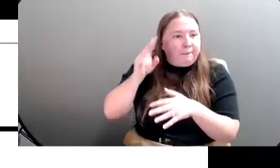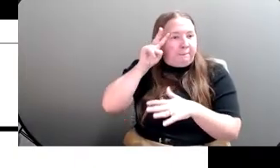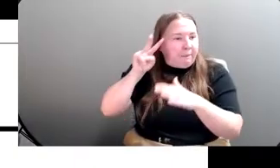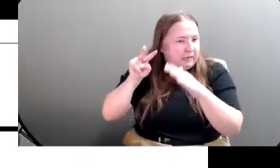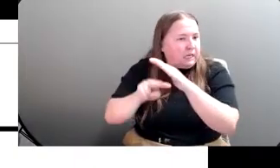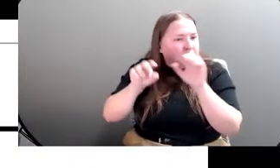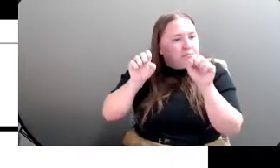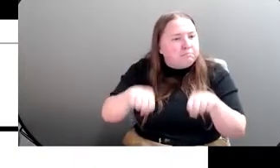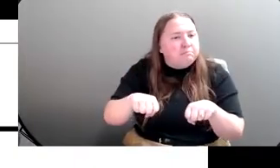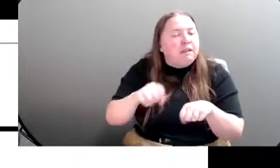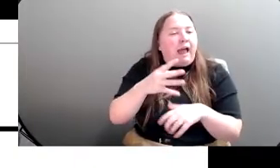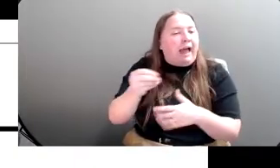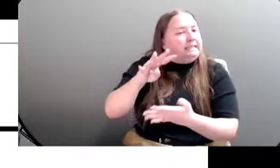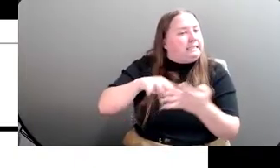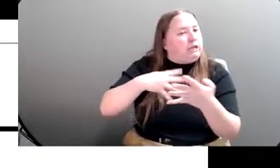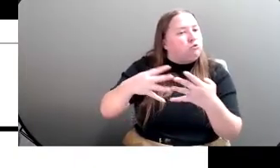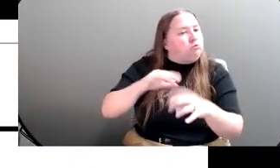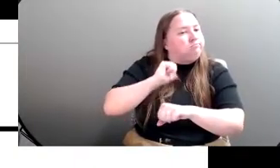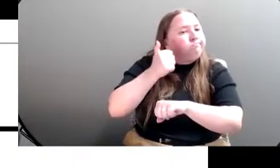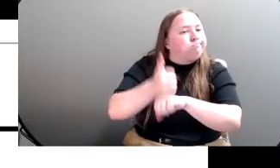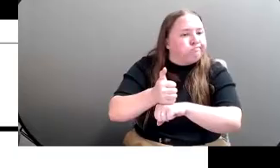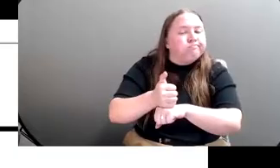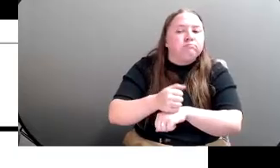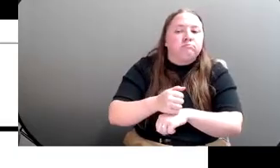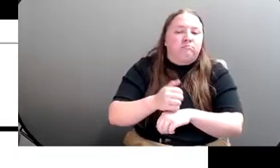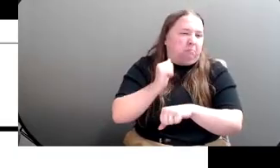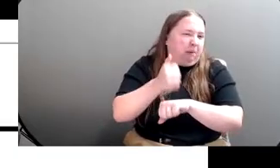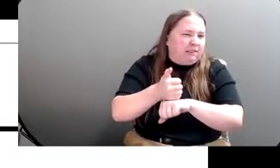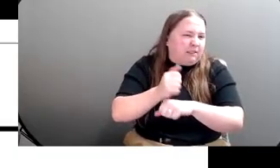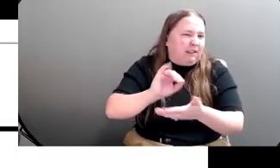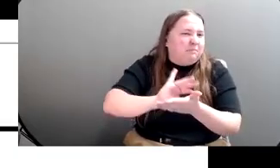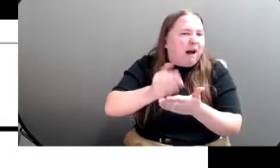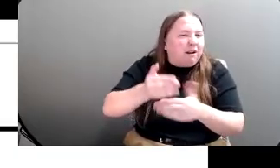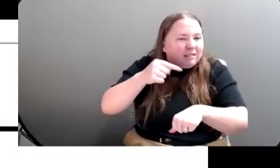and scheduled based on the length of time and the amount of content.